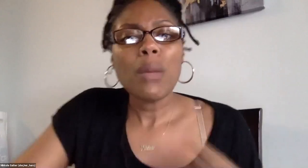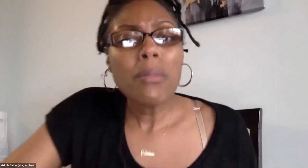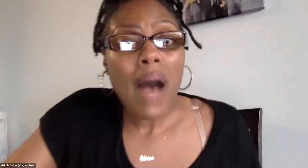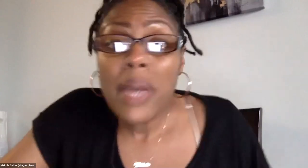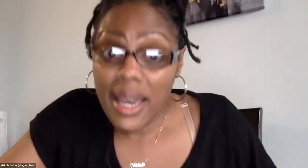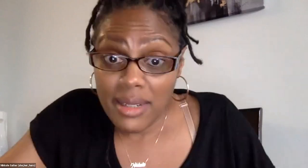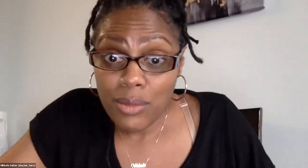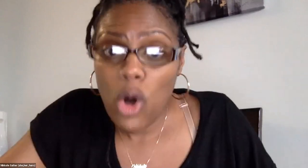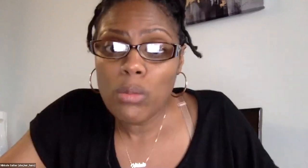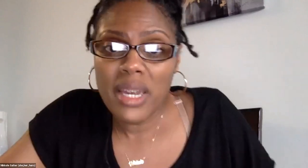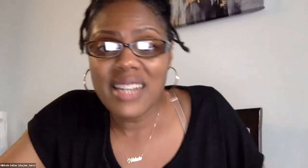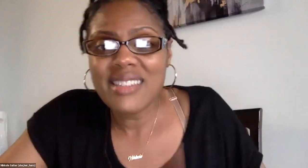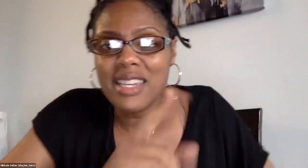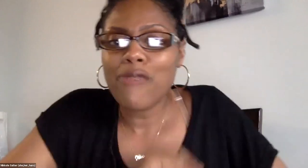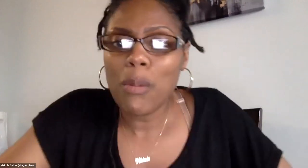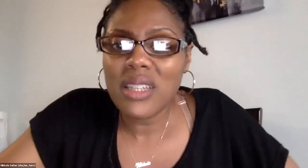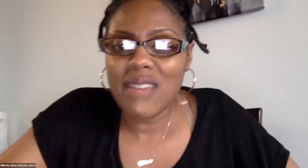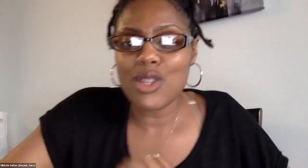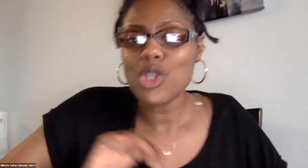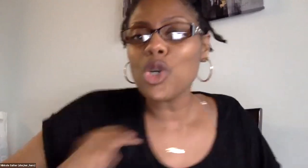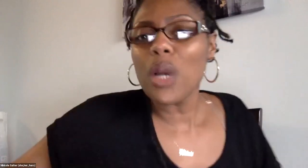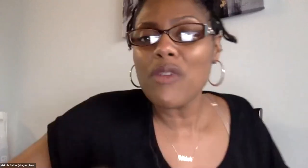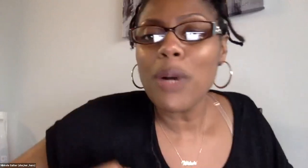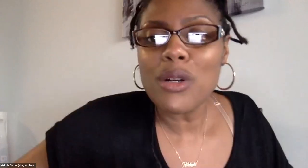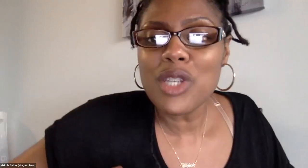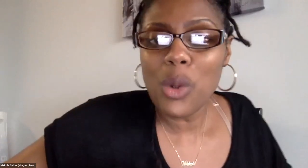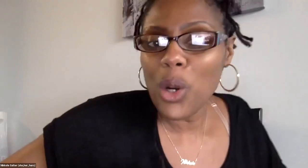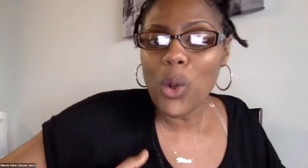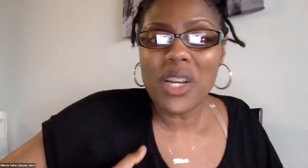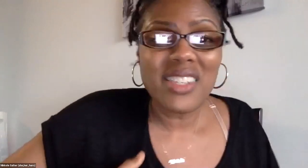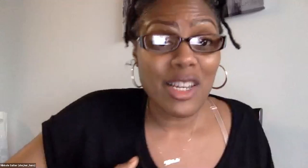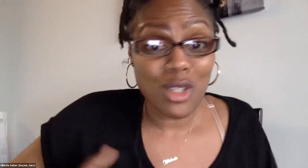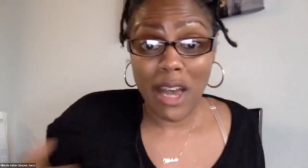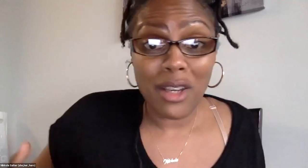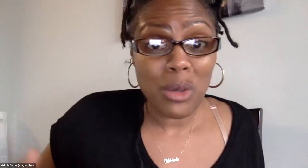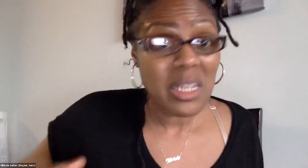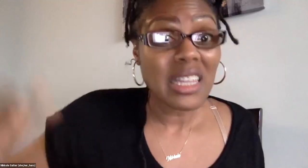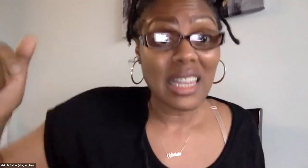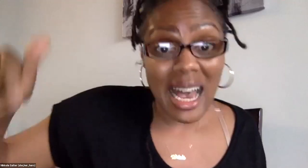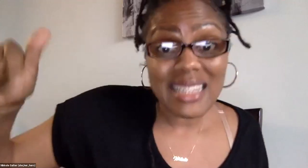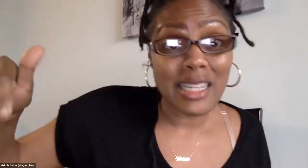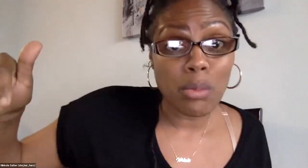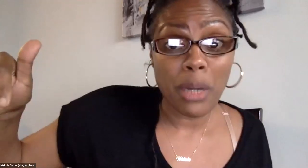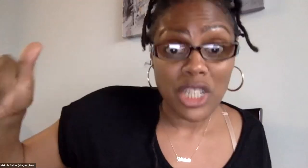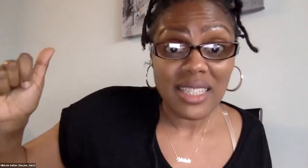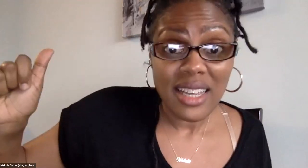Raymond Bobgan told me that his CFO believes the story of a person or an organization's values lies in its budget.